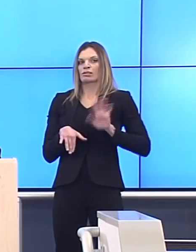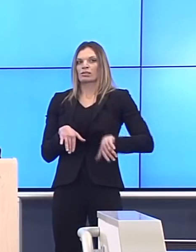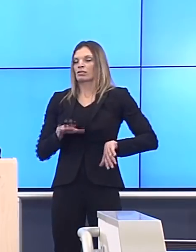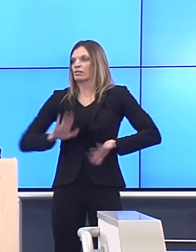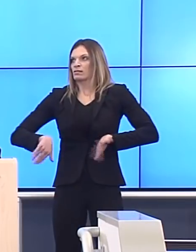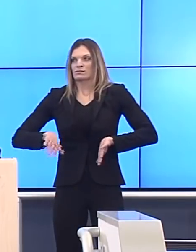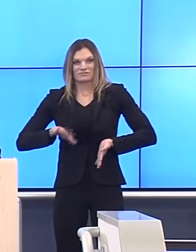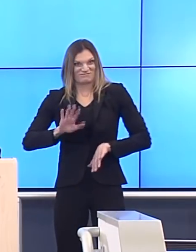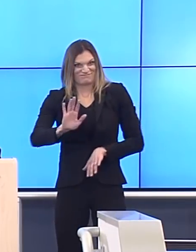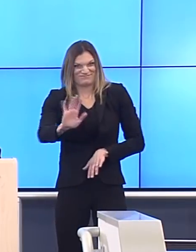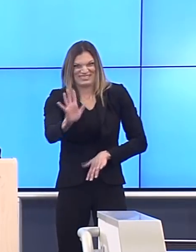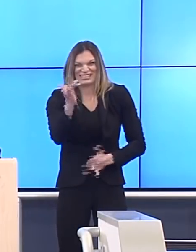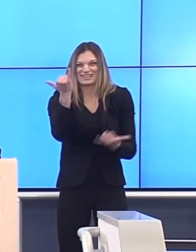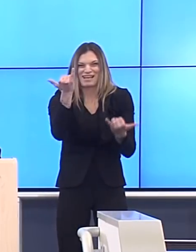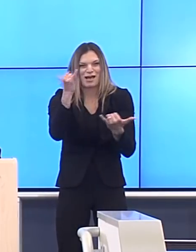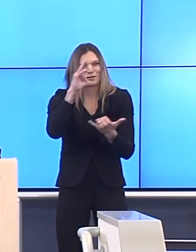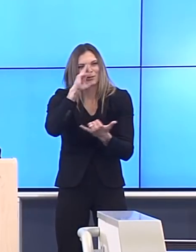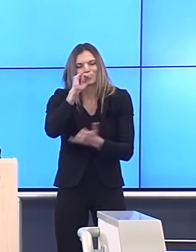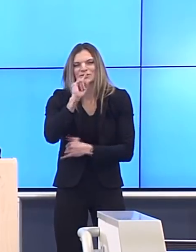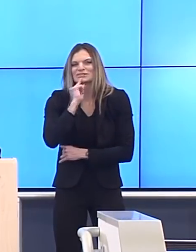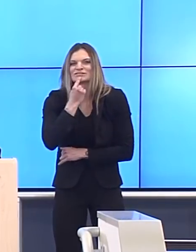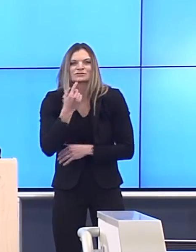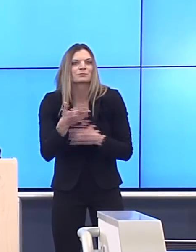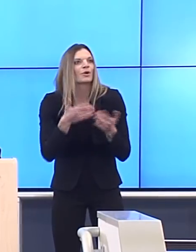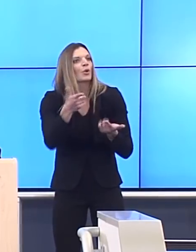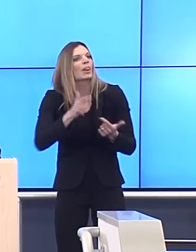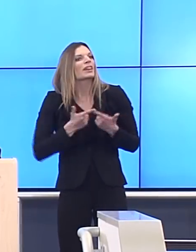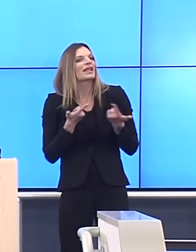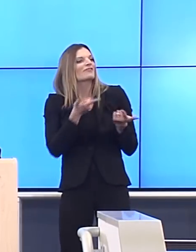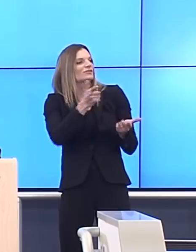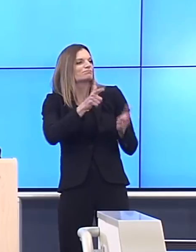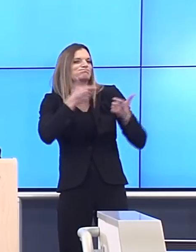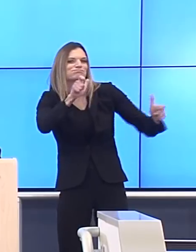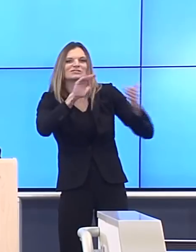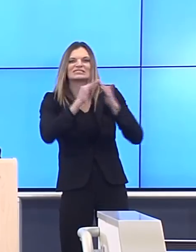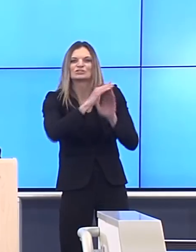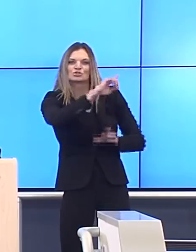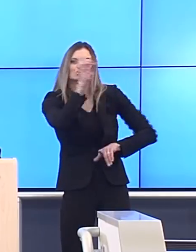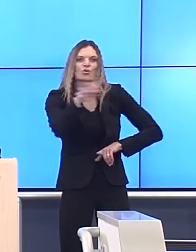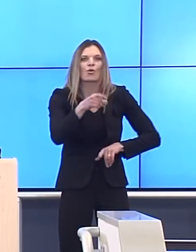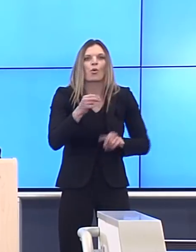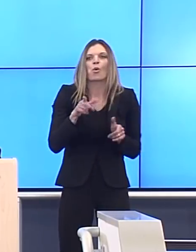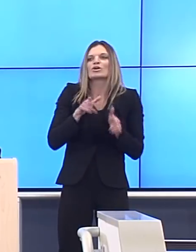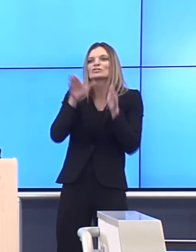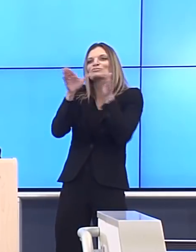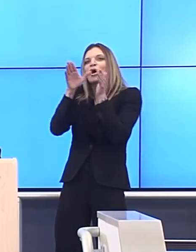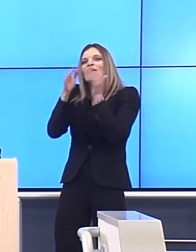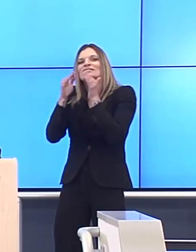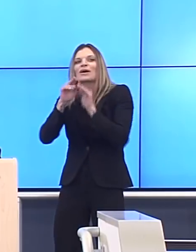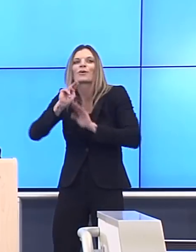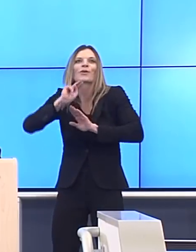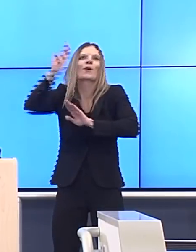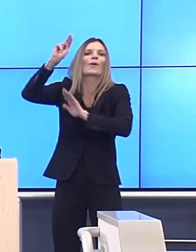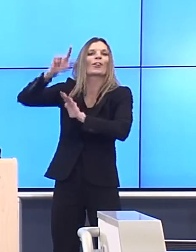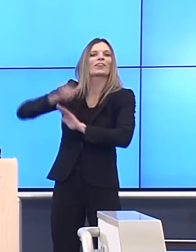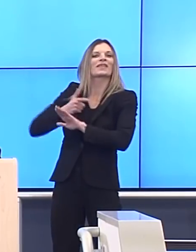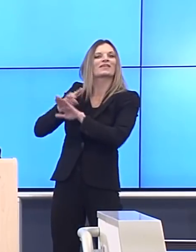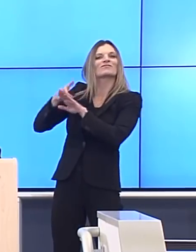ME INCLUDED IS TIRED OF THIS. NONE OF US CAN LET UP FOR A SECOND. NO MATTER WHO YOU ARE. BUT LIVE IN A DYNAMIC CITY